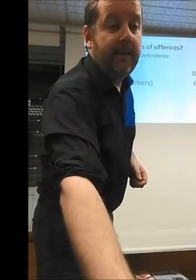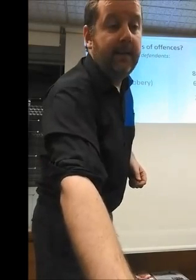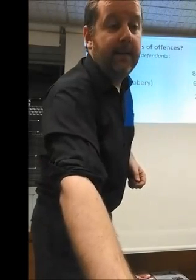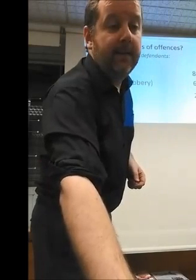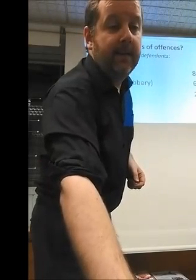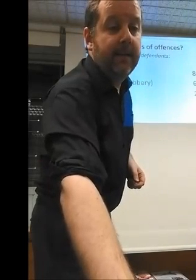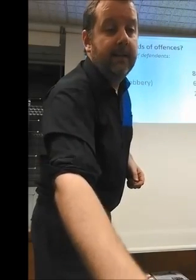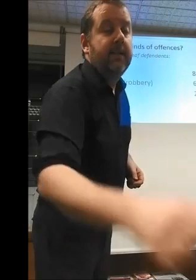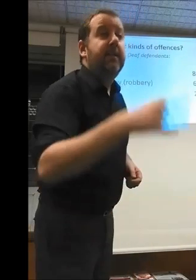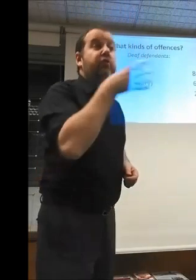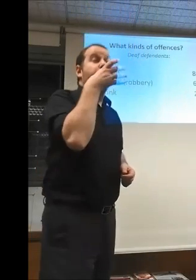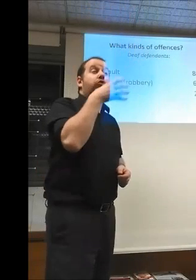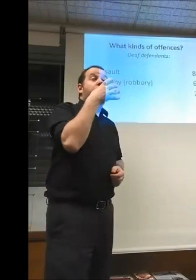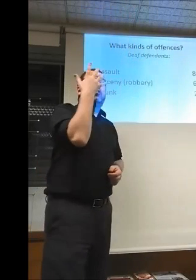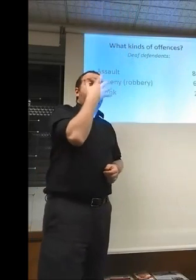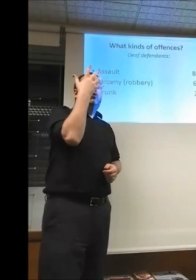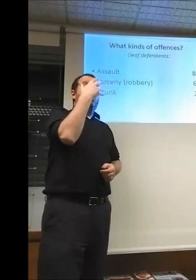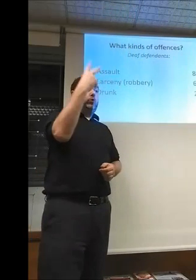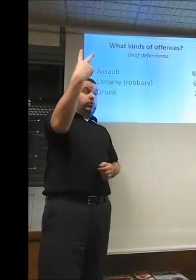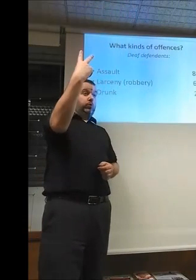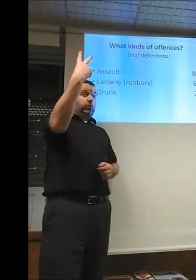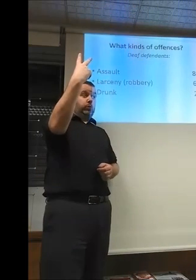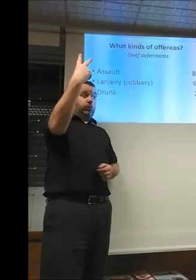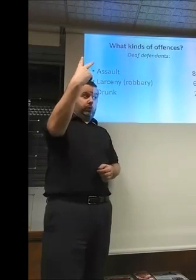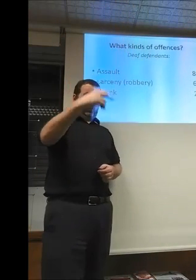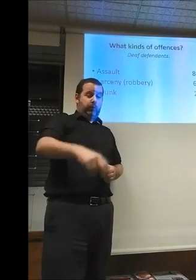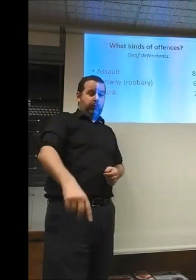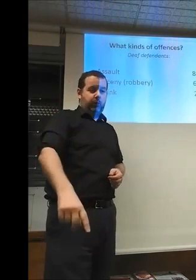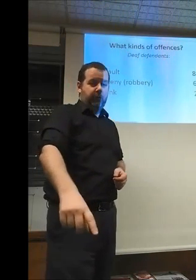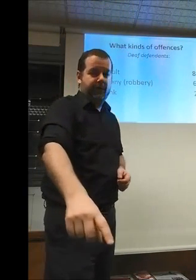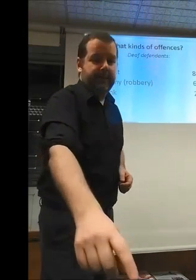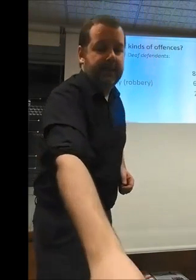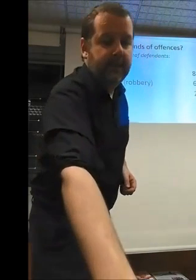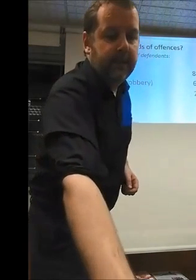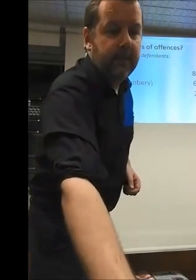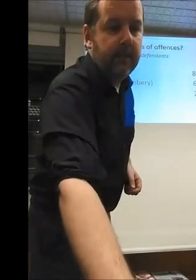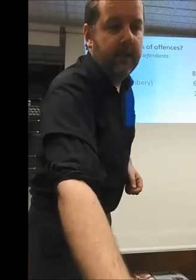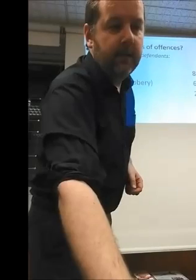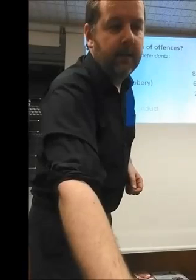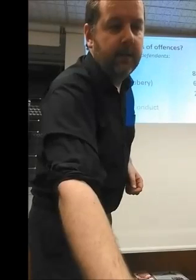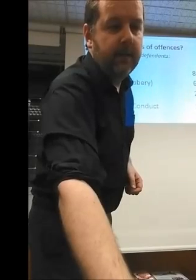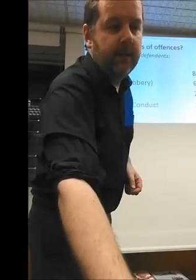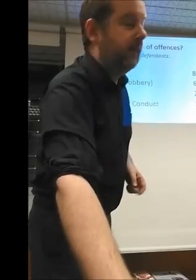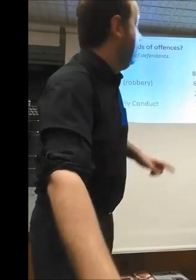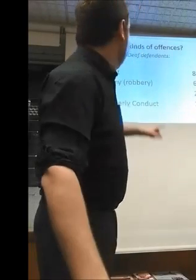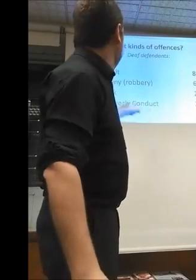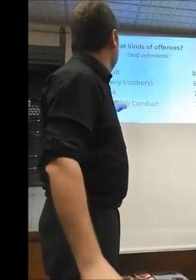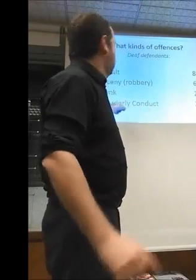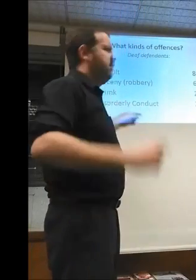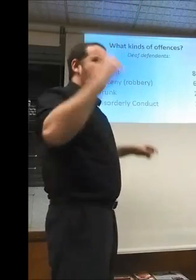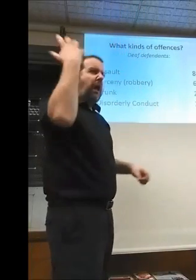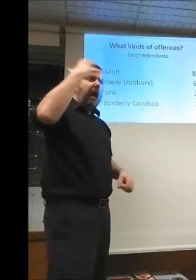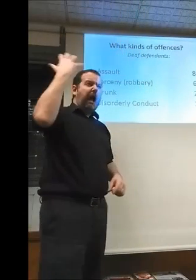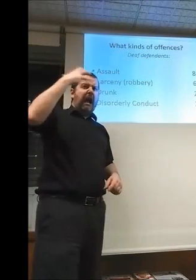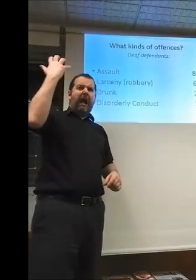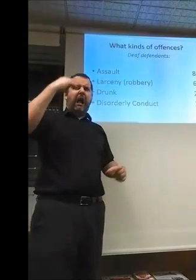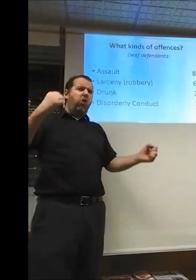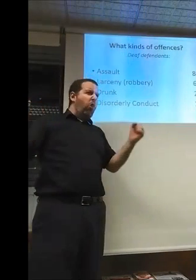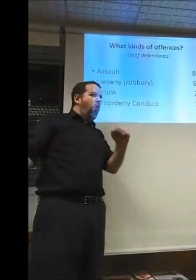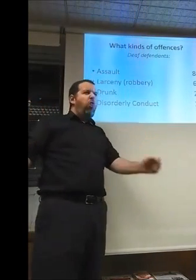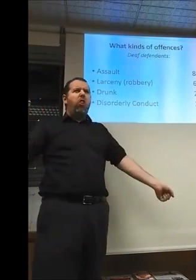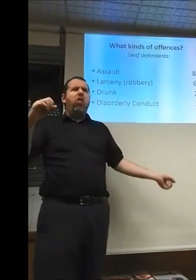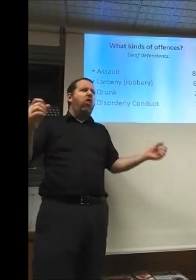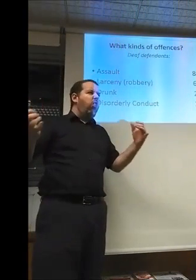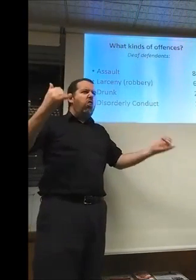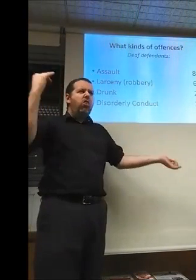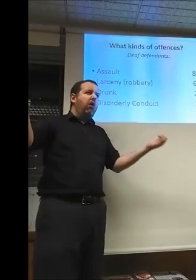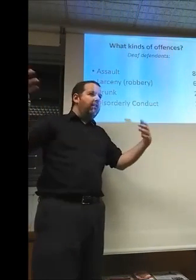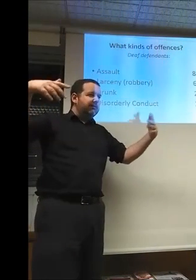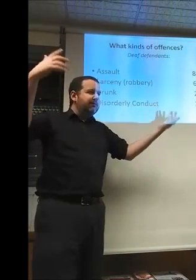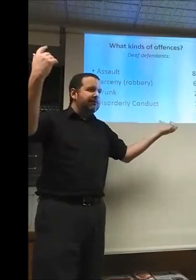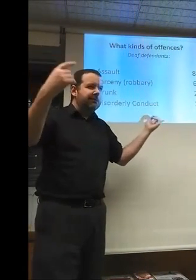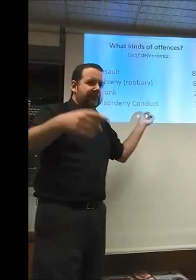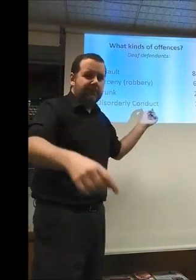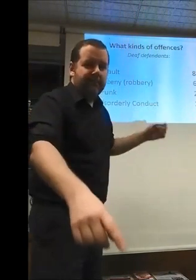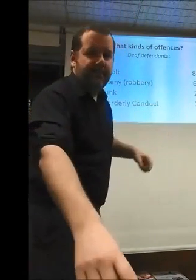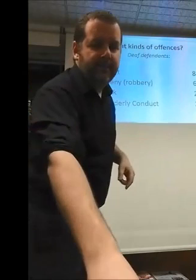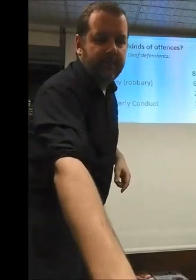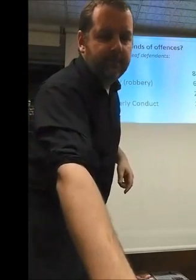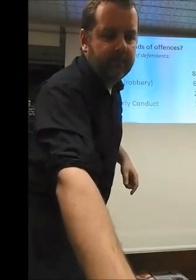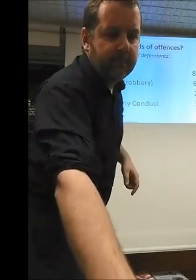I couldn’t make it out.